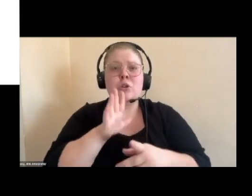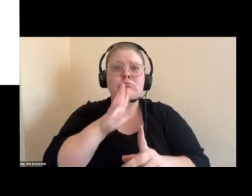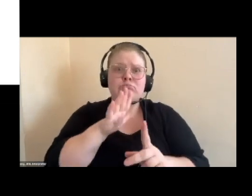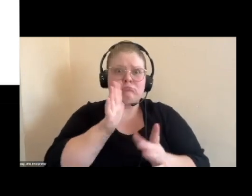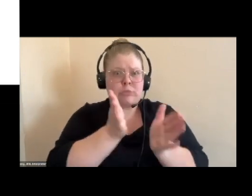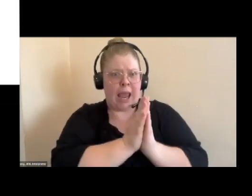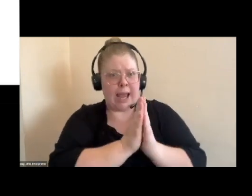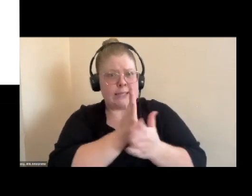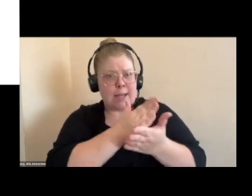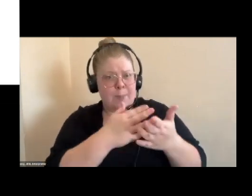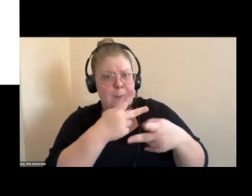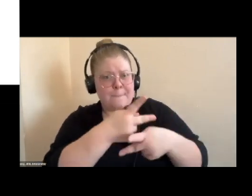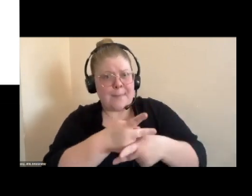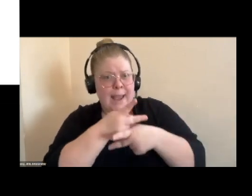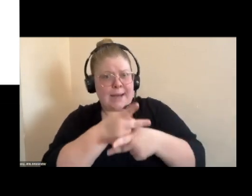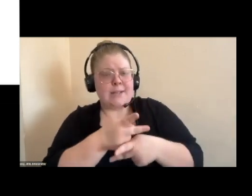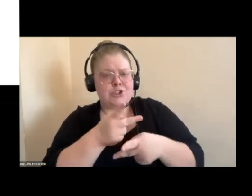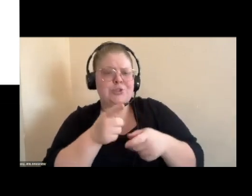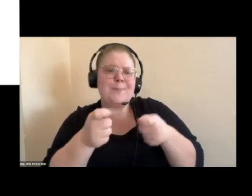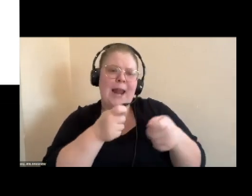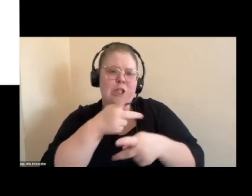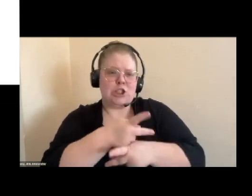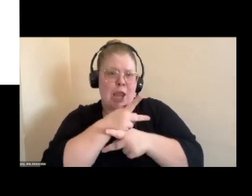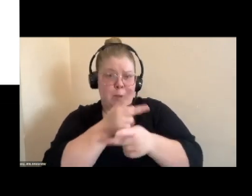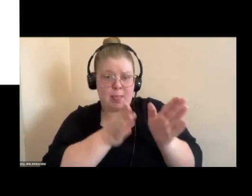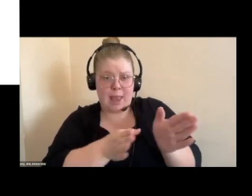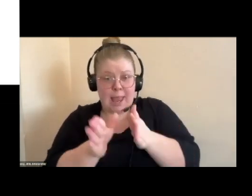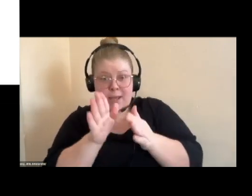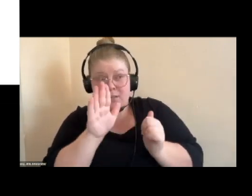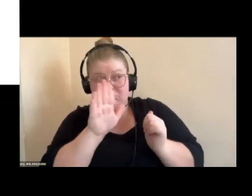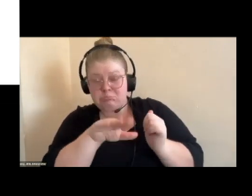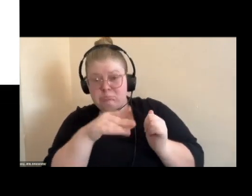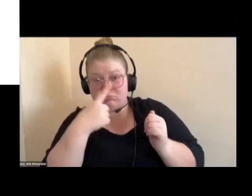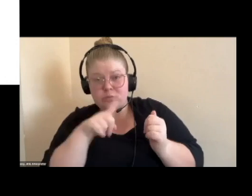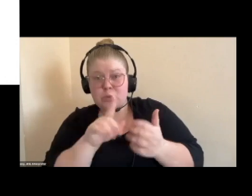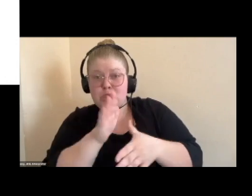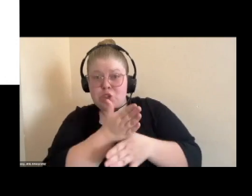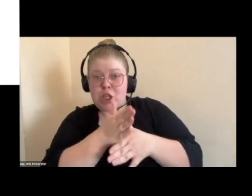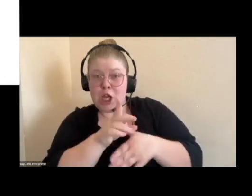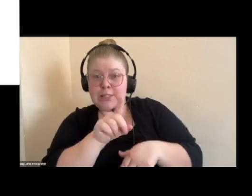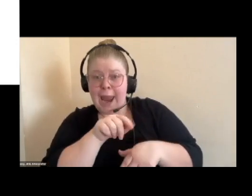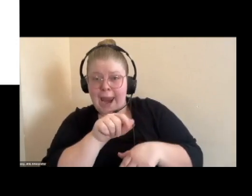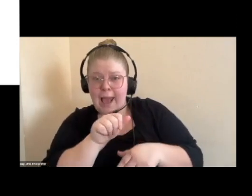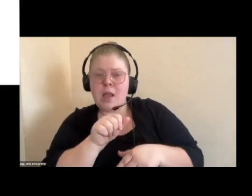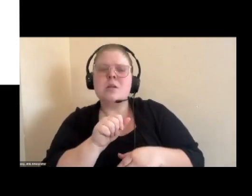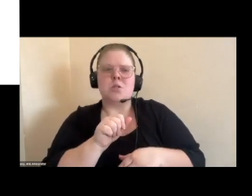Saw if they would be willing to share data with us. And we worked with the National